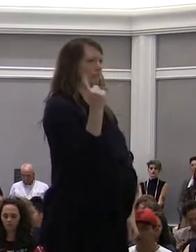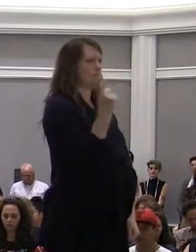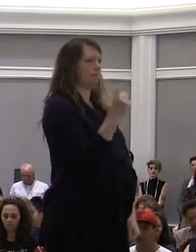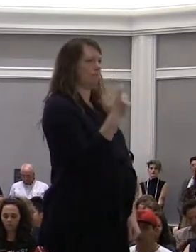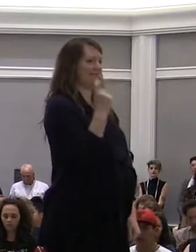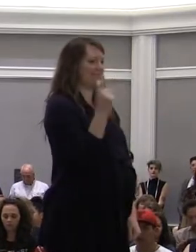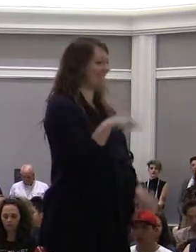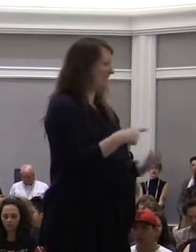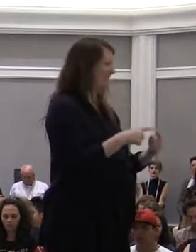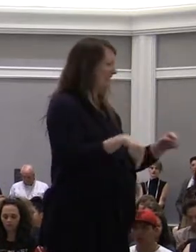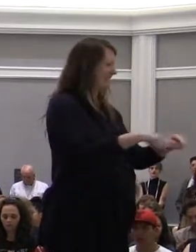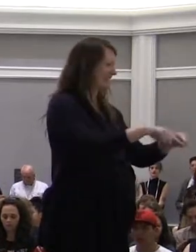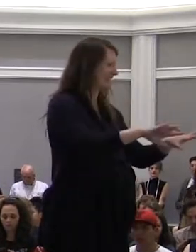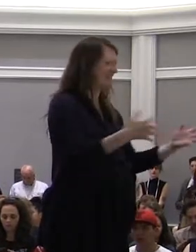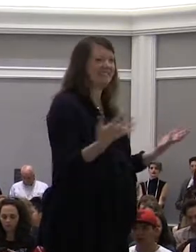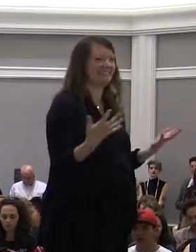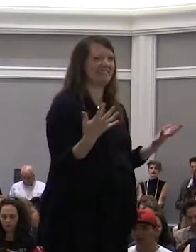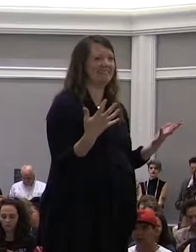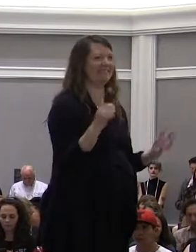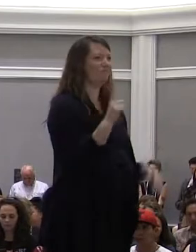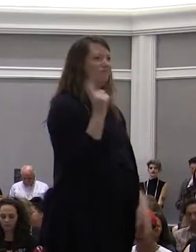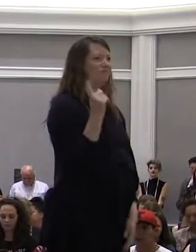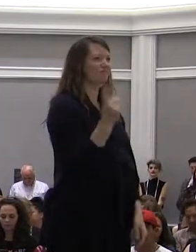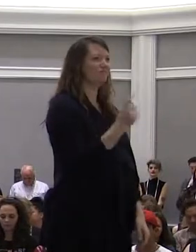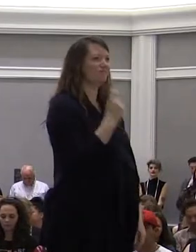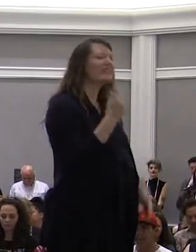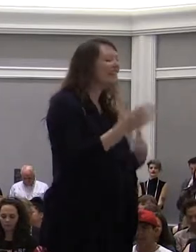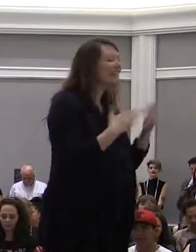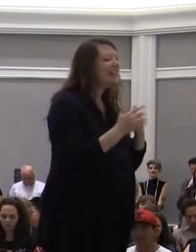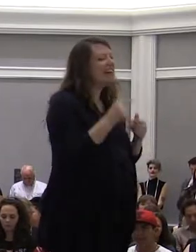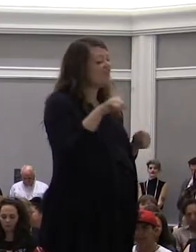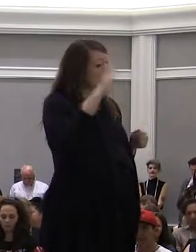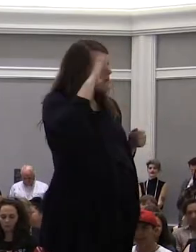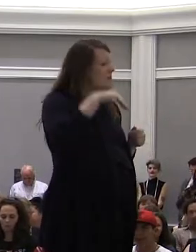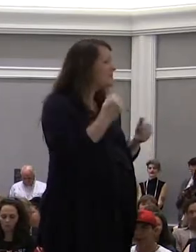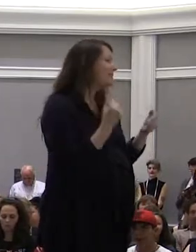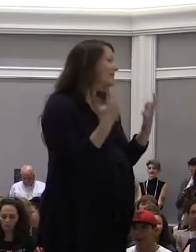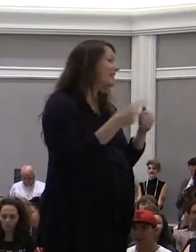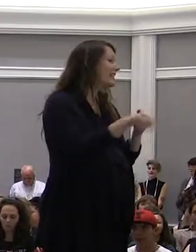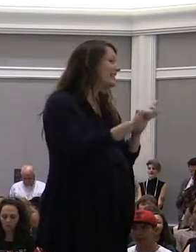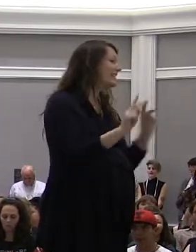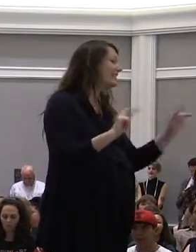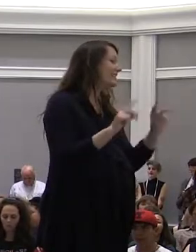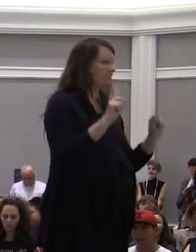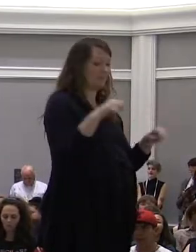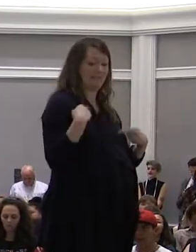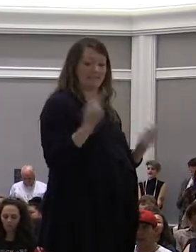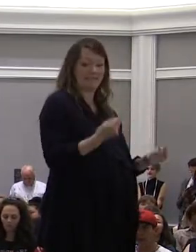We know that for so many people, you've even been here for a few days already.